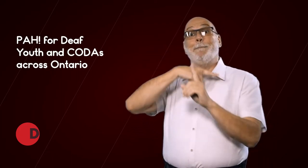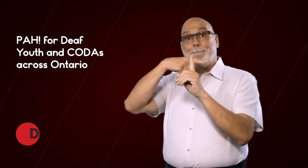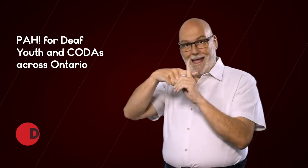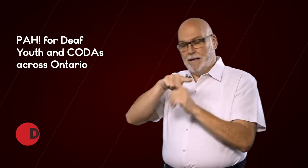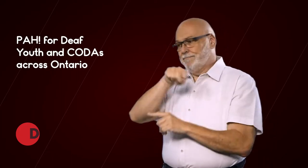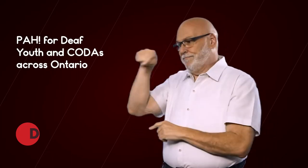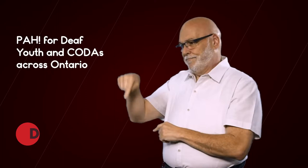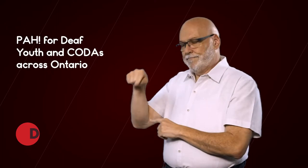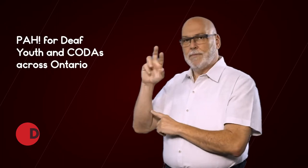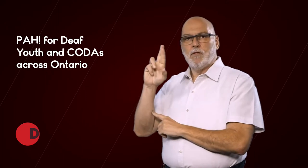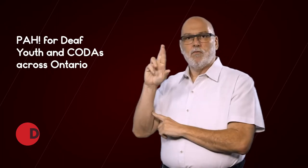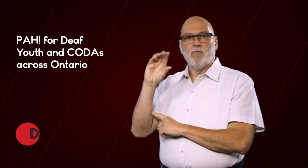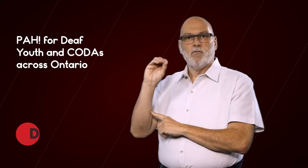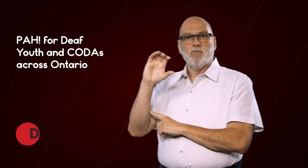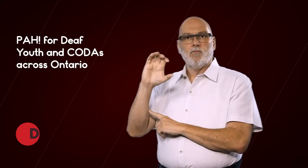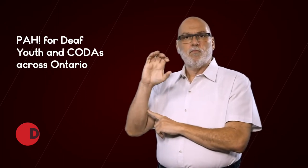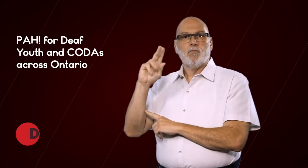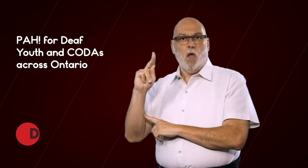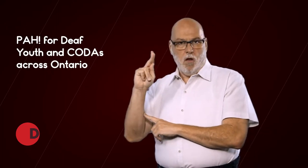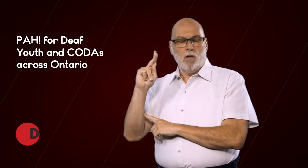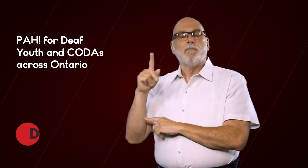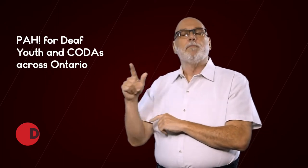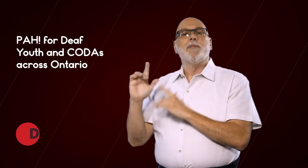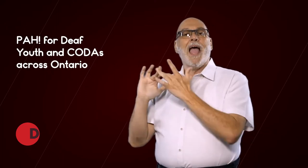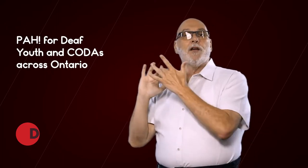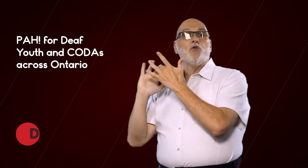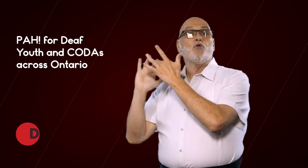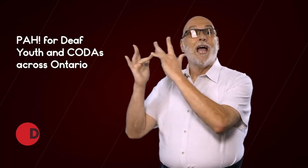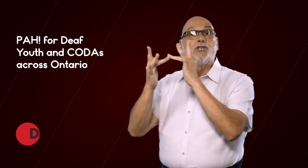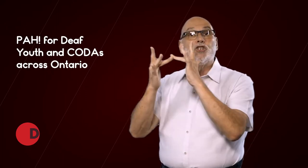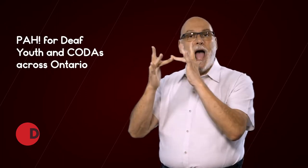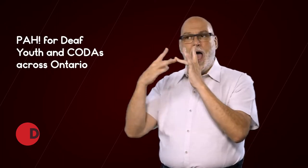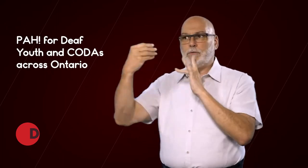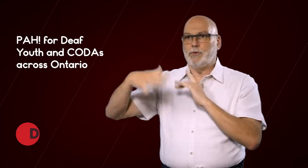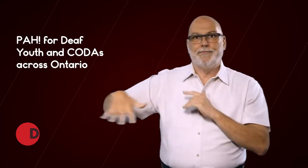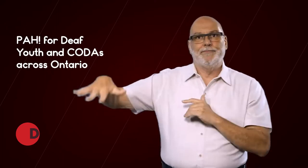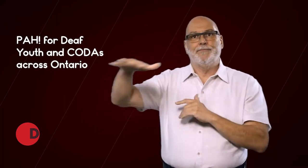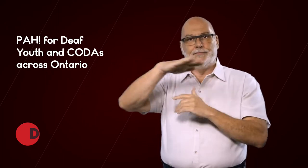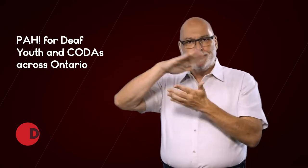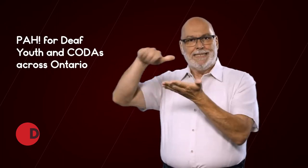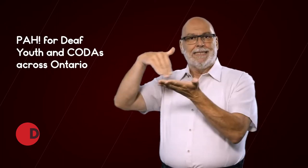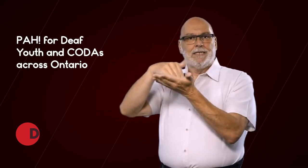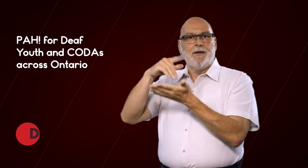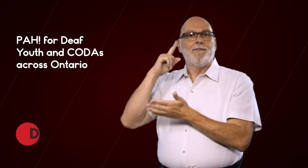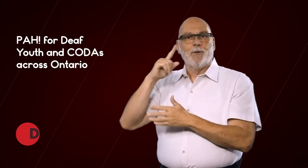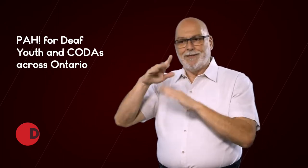and ROCK (Reach Out Centre for Kids)